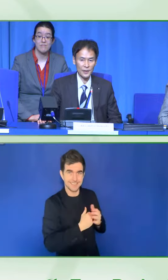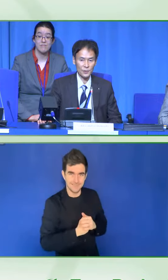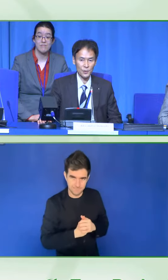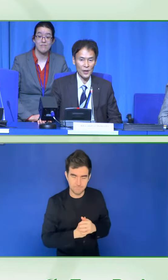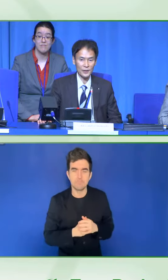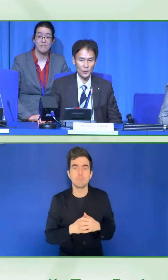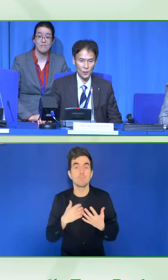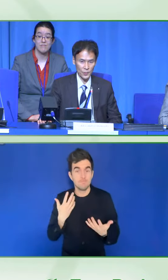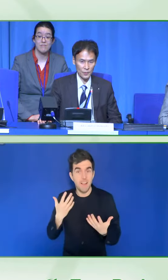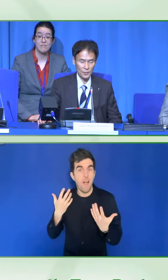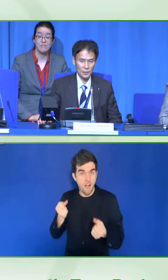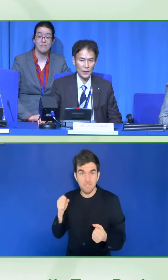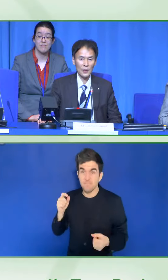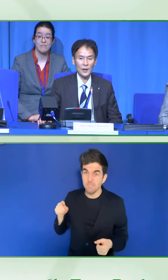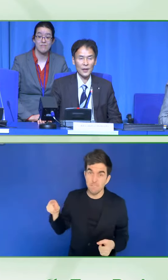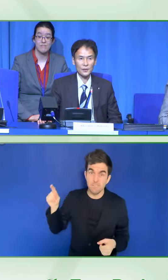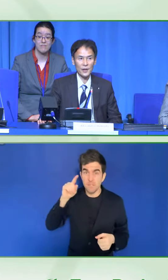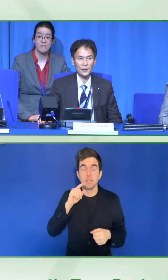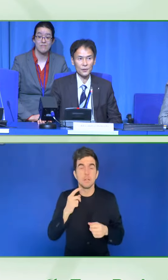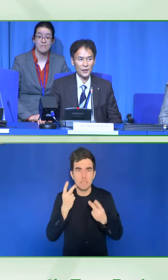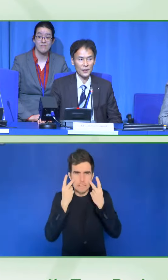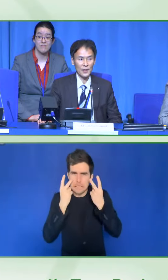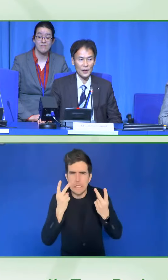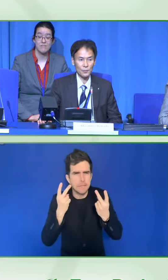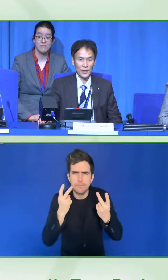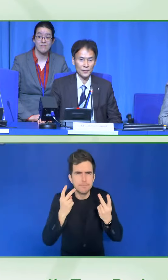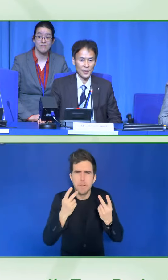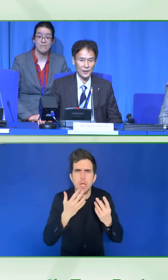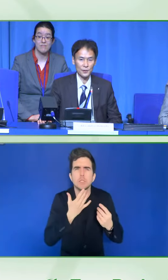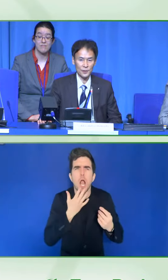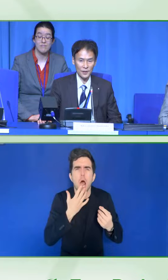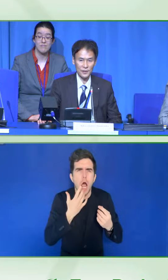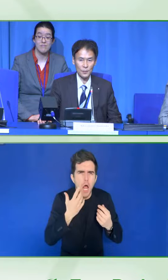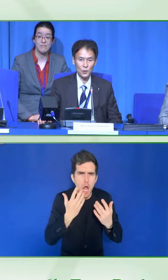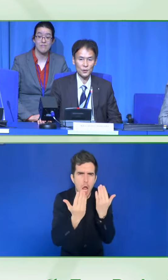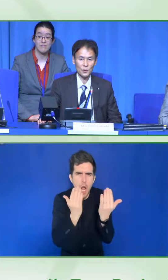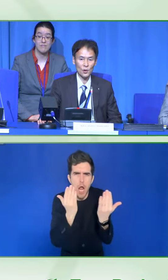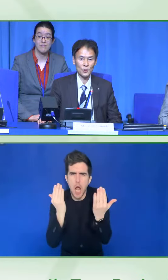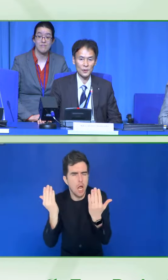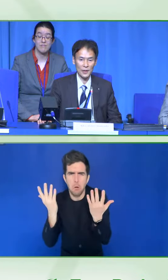He is research and developer at Ryobi Systems.